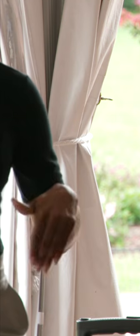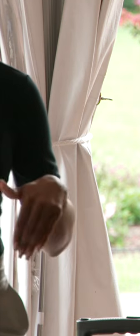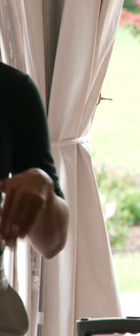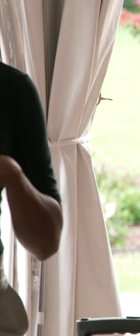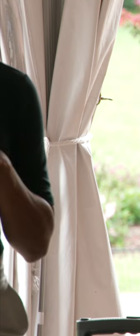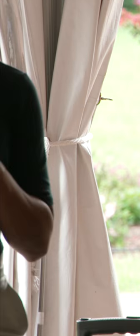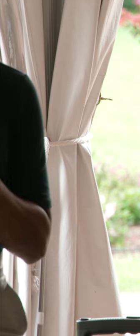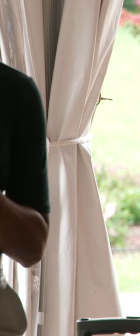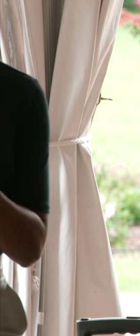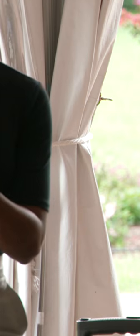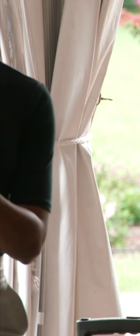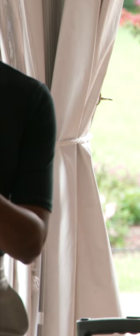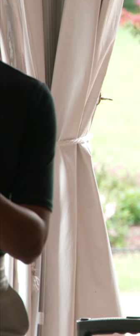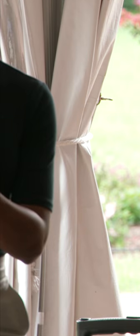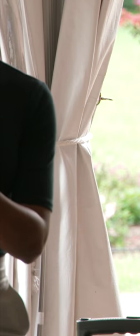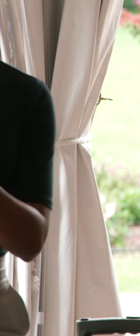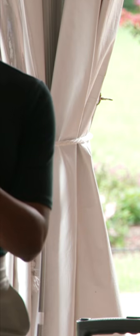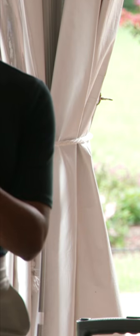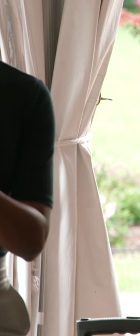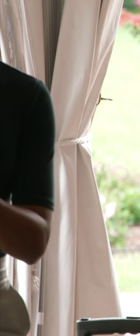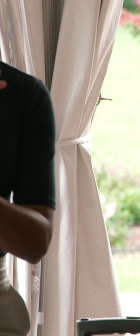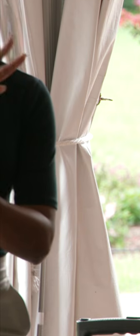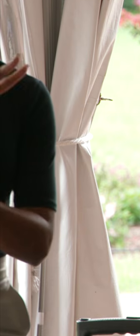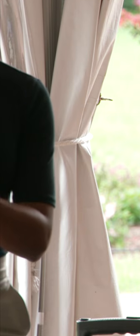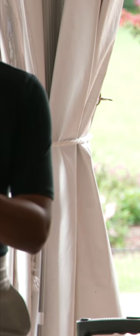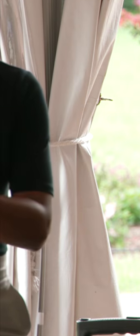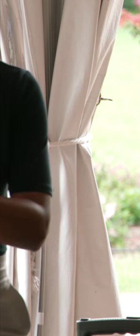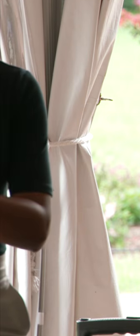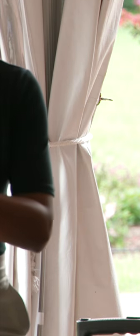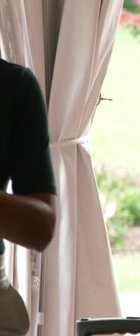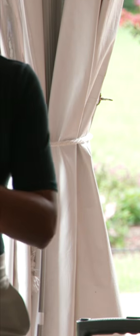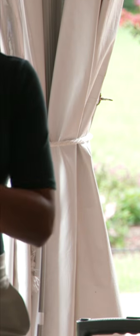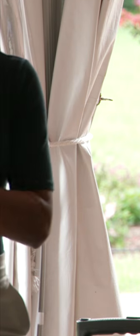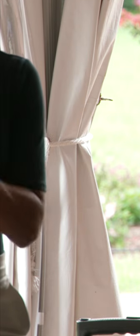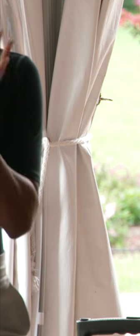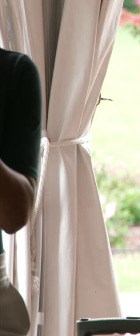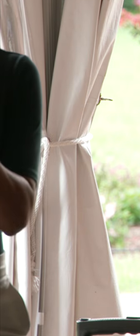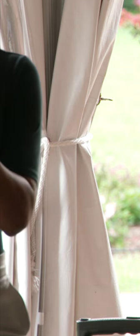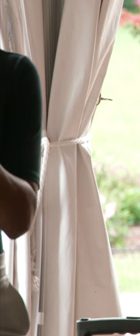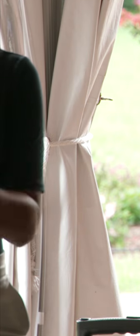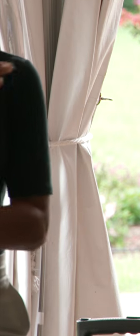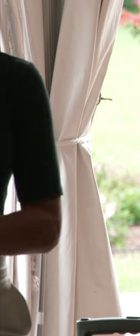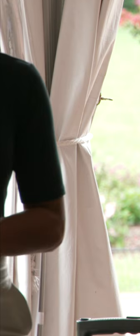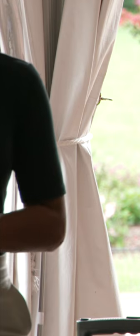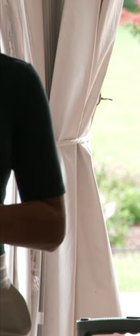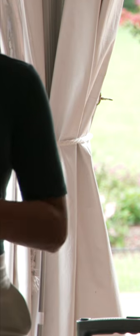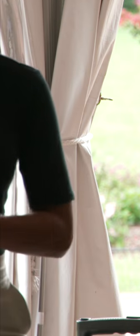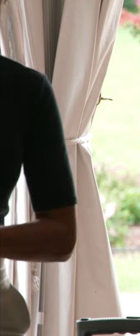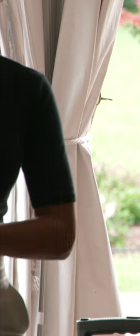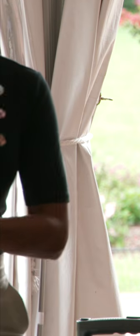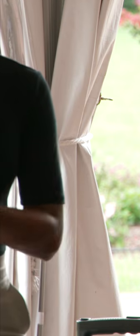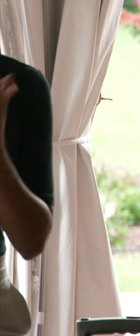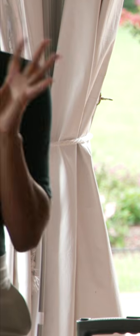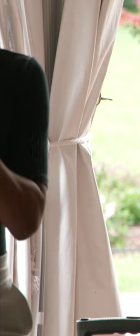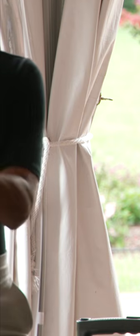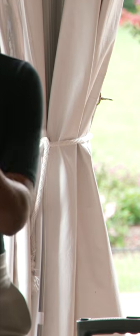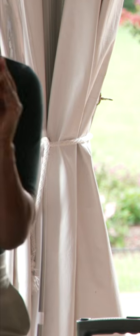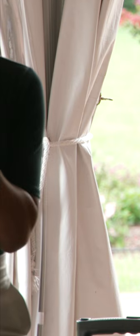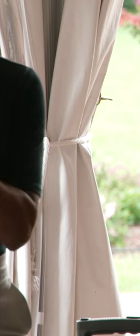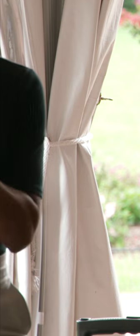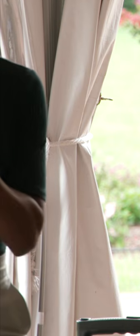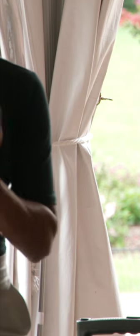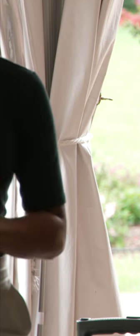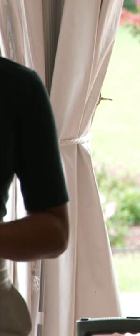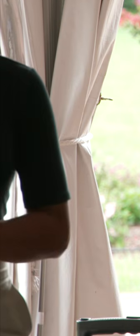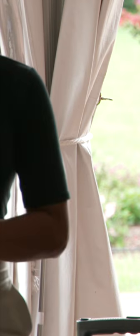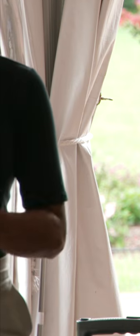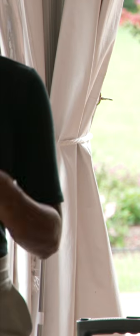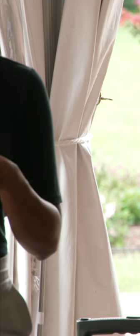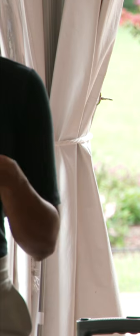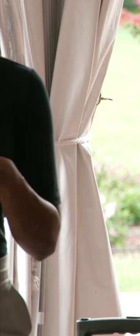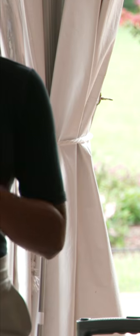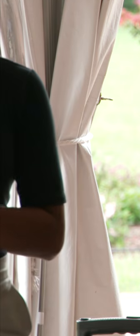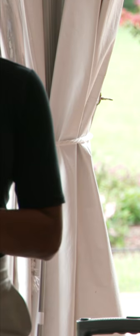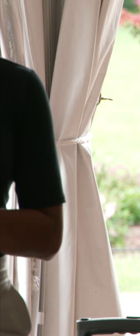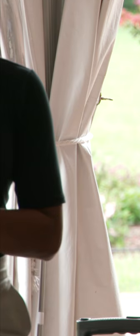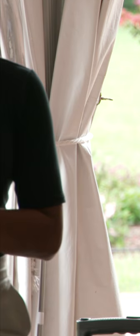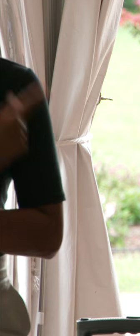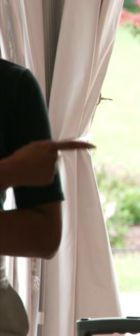February, 1976, where 11 commissioners came together. Theologians, physicians, ethicists,